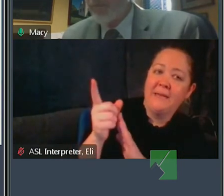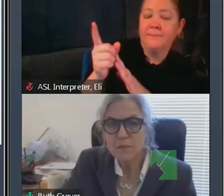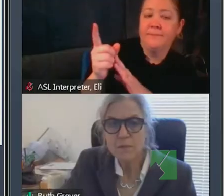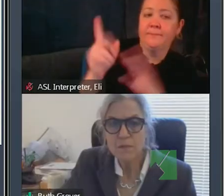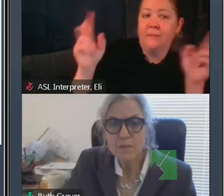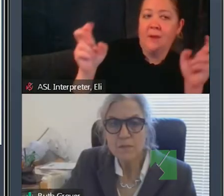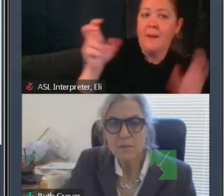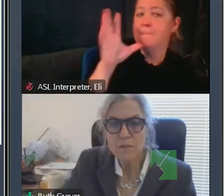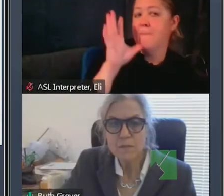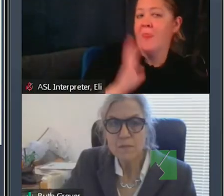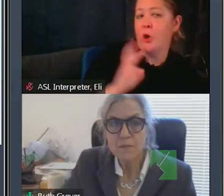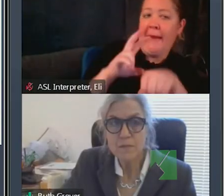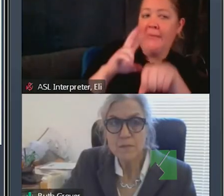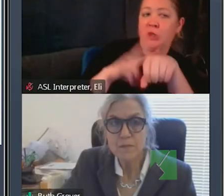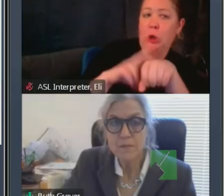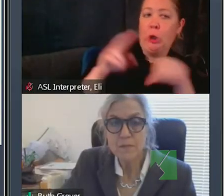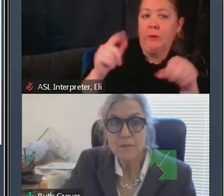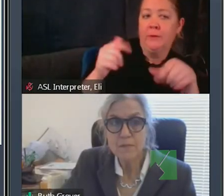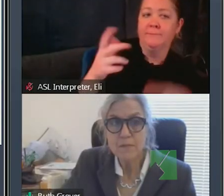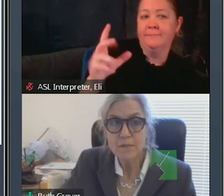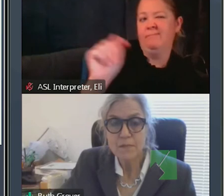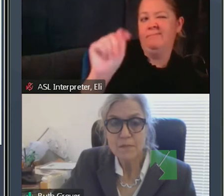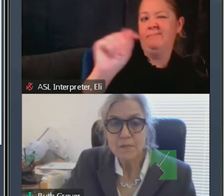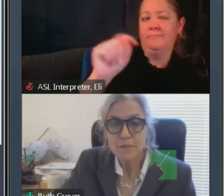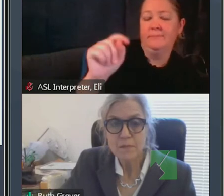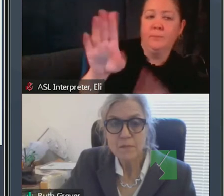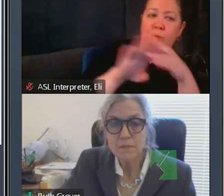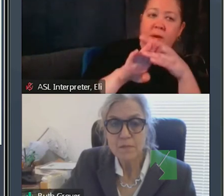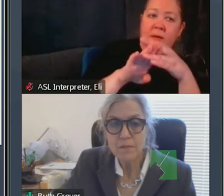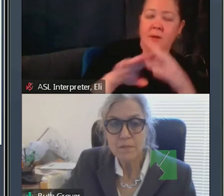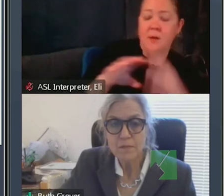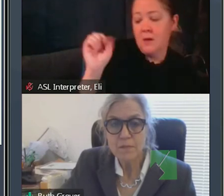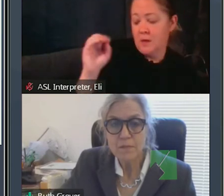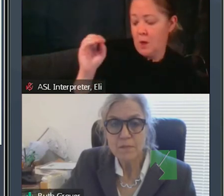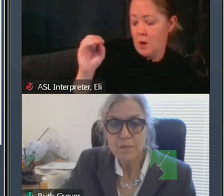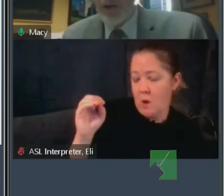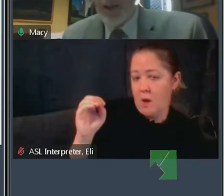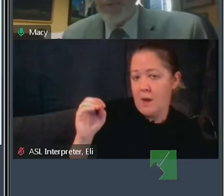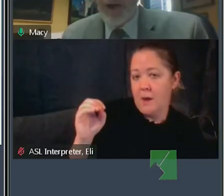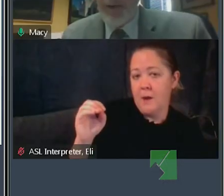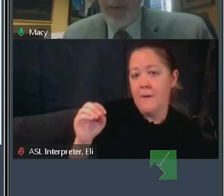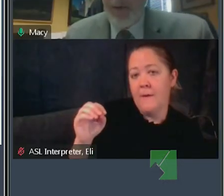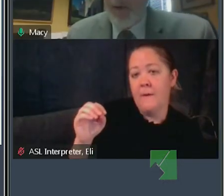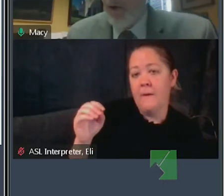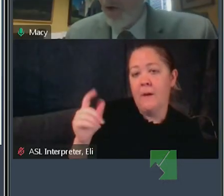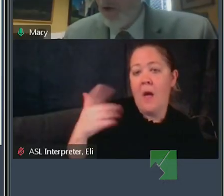It looks like or thereabouts. So we're going to have, we may have to do this periodically, so I'm going to stop now and take,